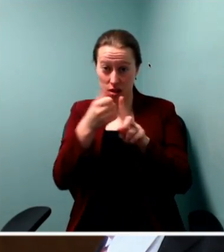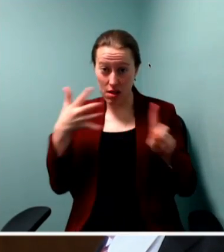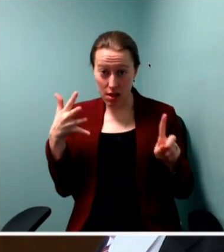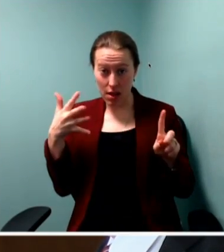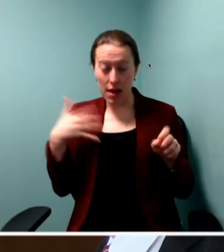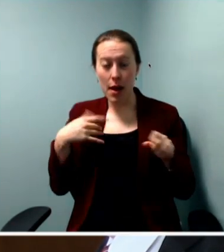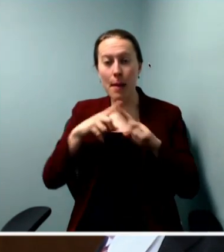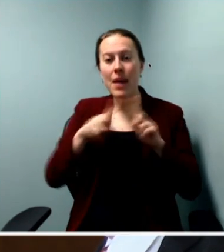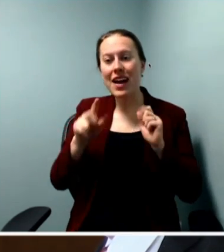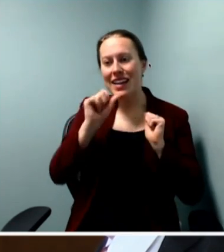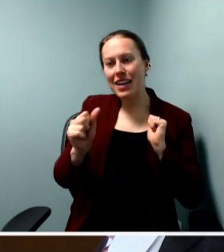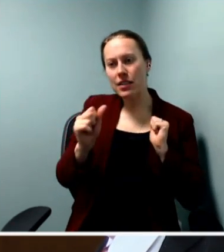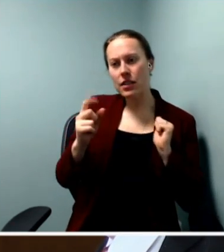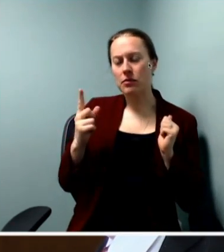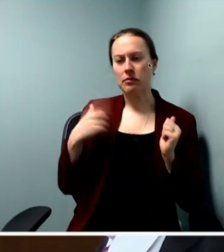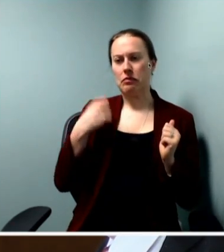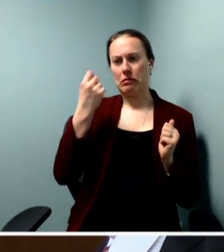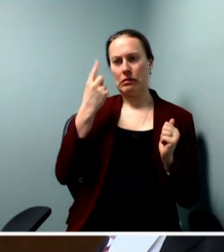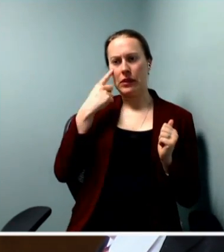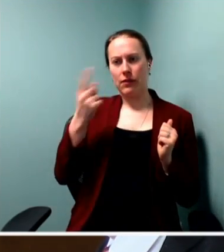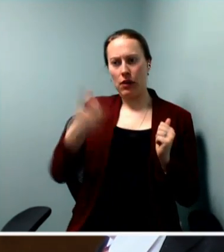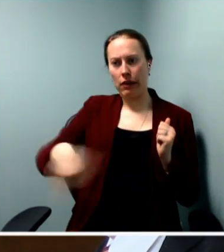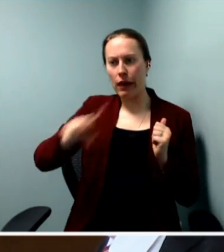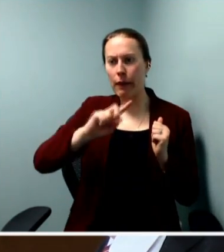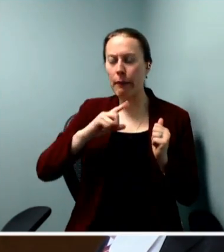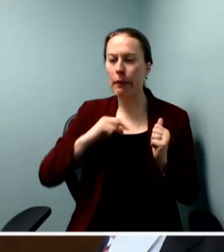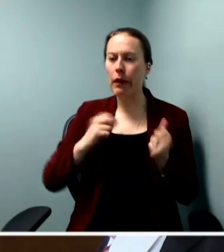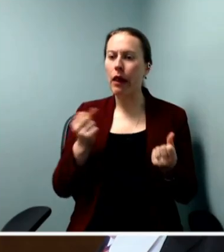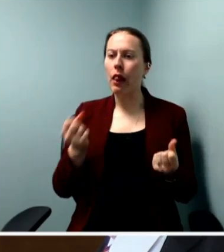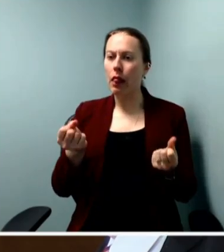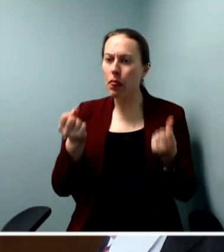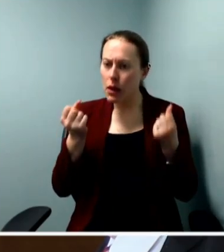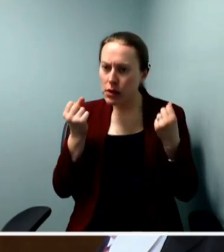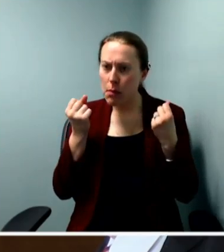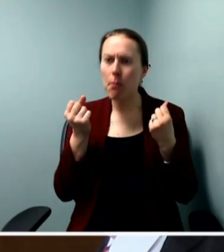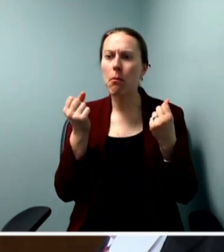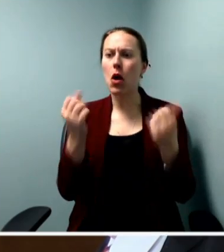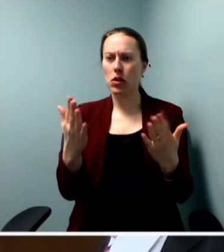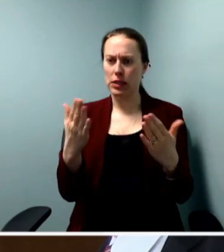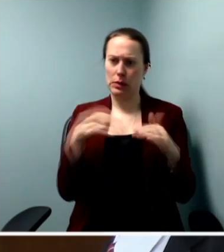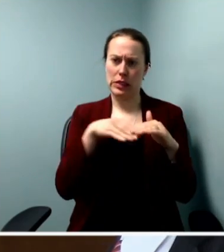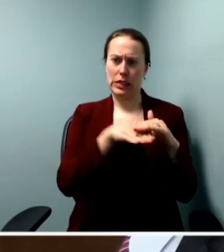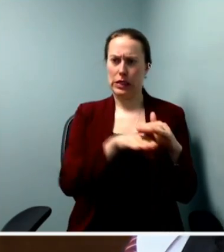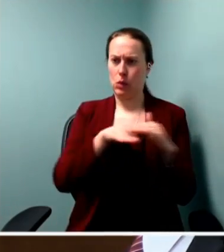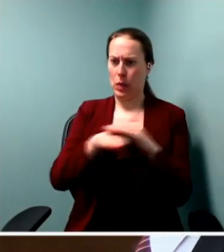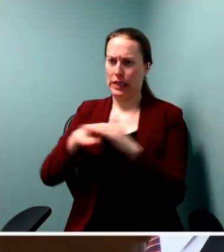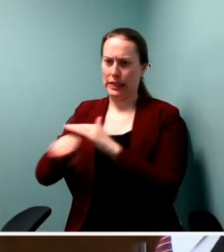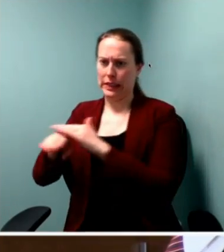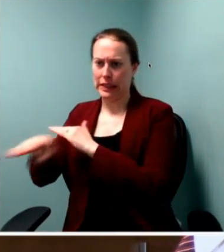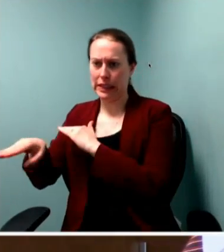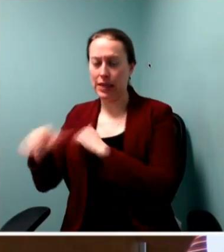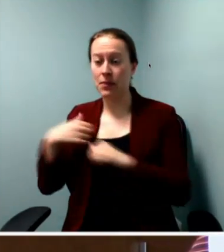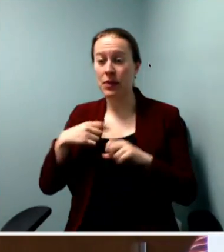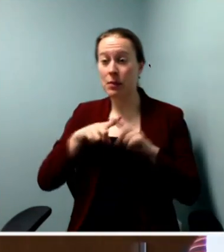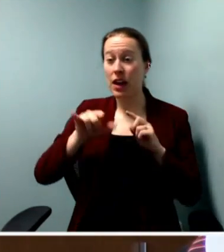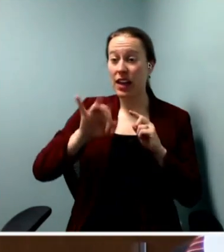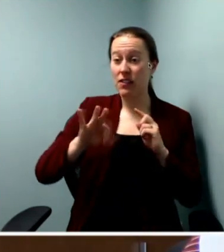There's multiple ways in, and by excluding these things, you're not allowing the public to come in.